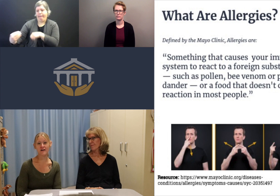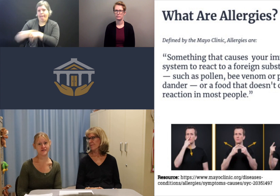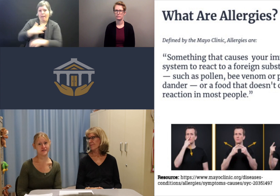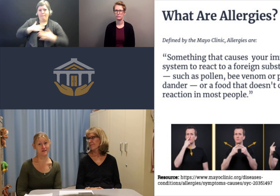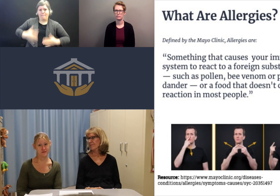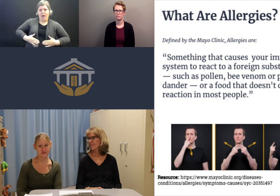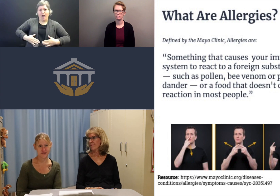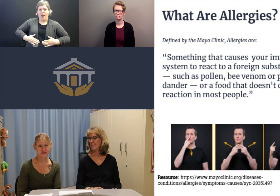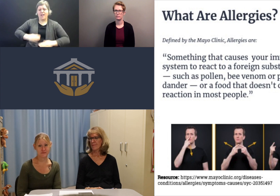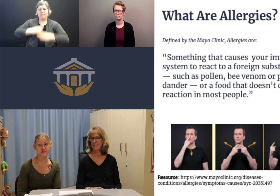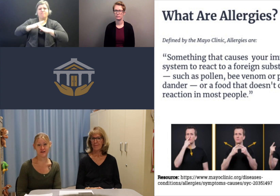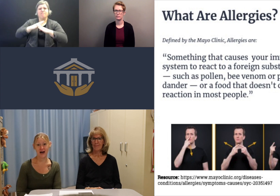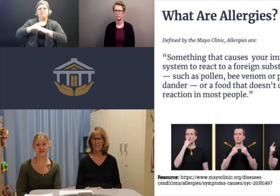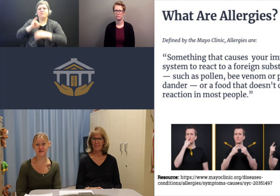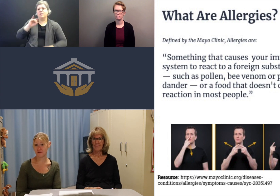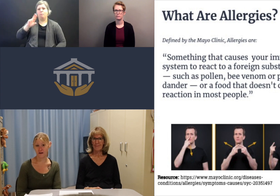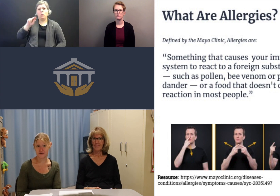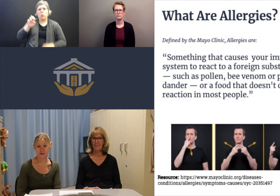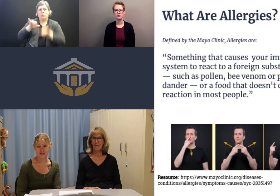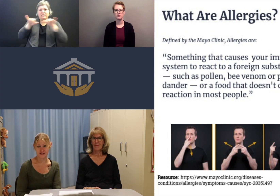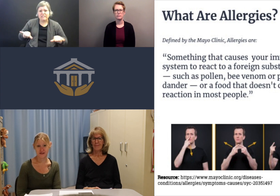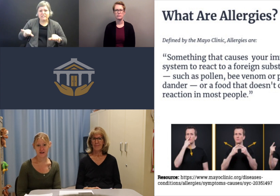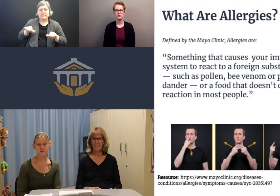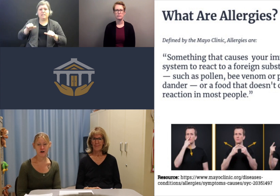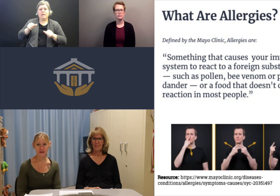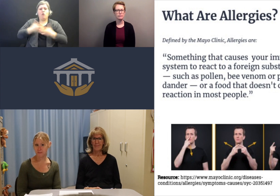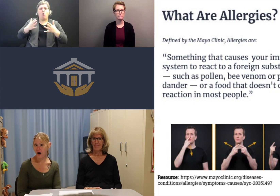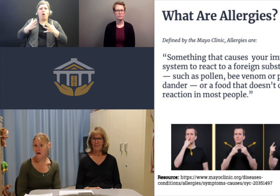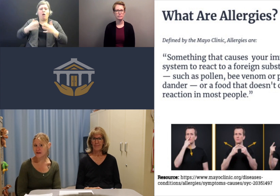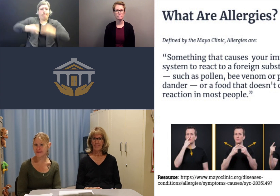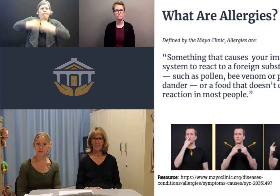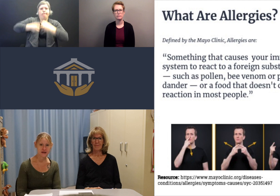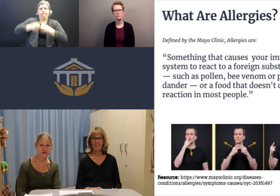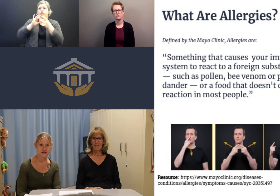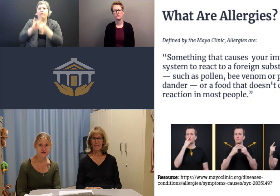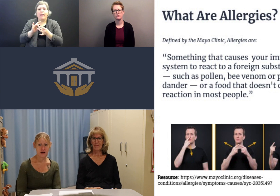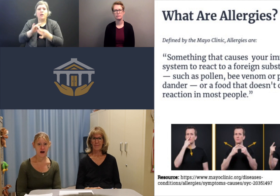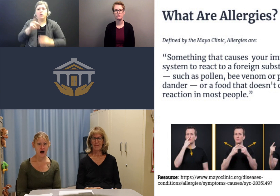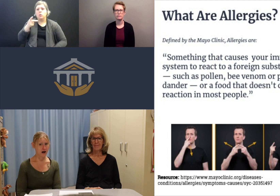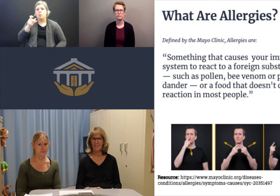causes your immune system to react to a foreign substance. You know, like pollen, bees, um,